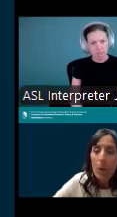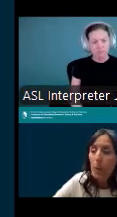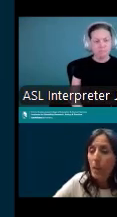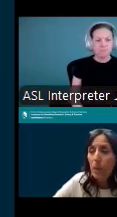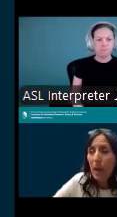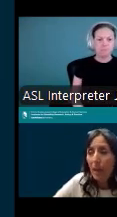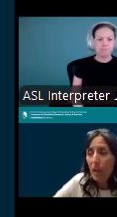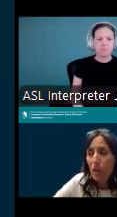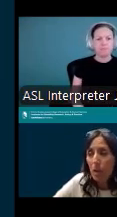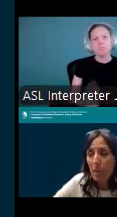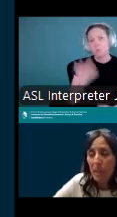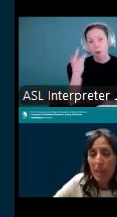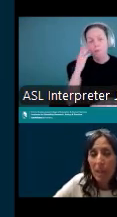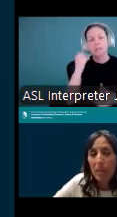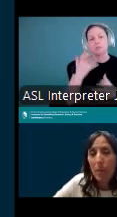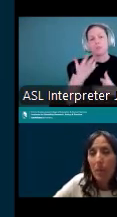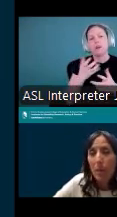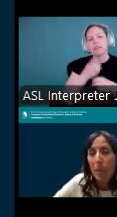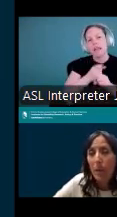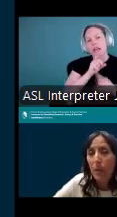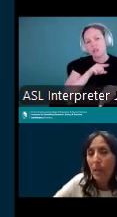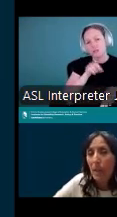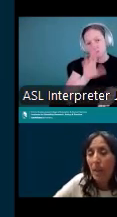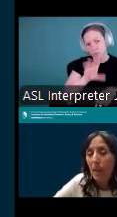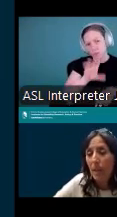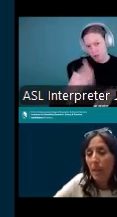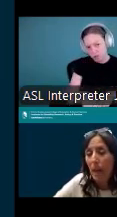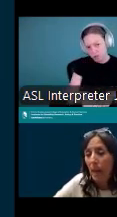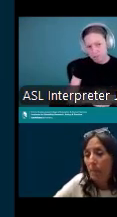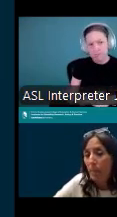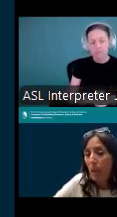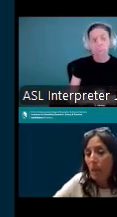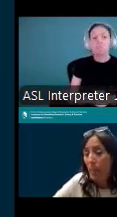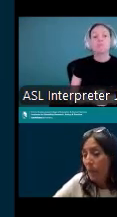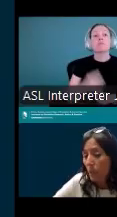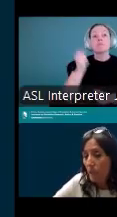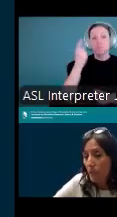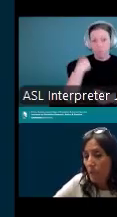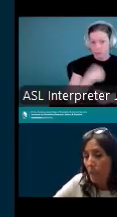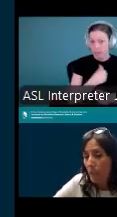We do have social media where we post things, resources that are